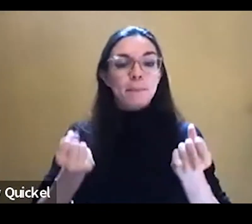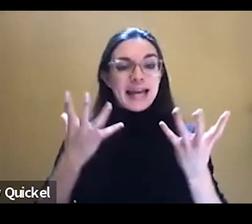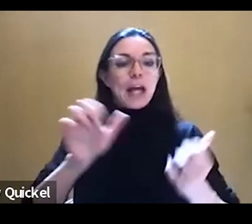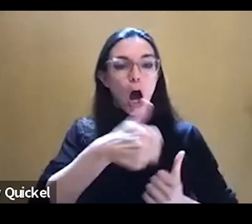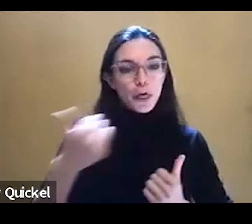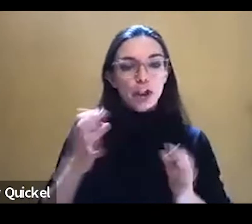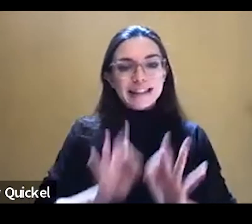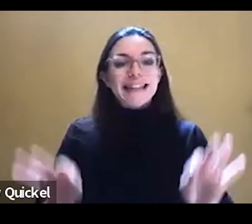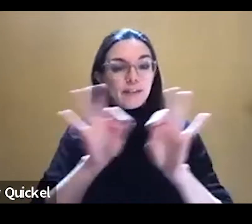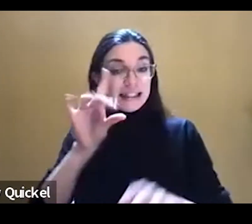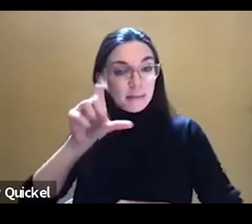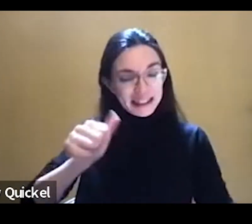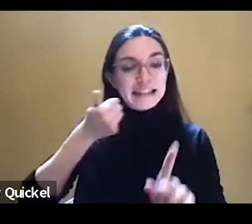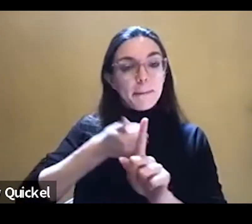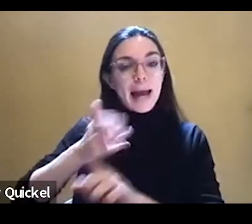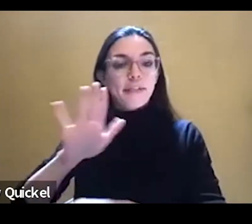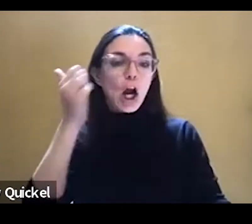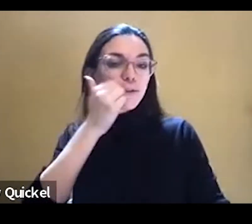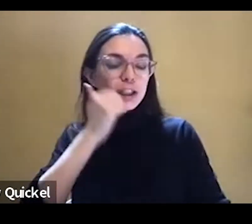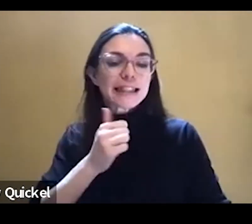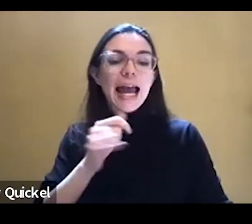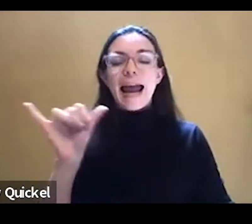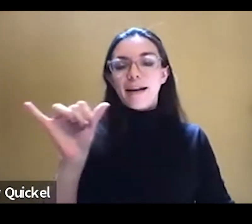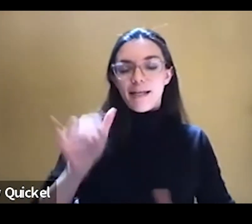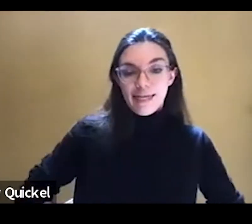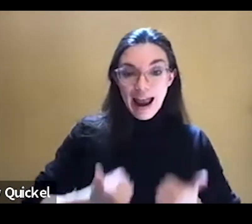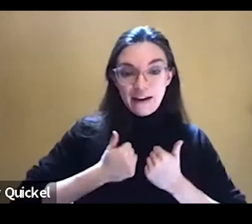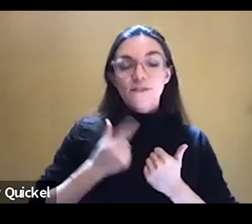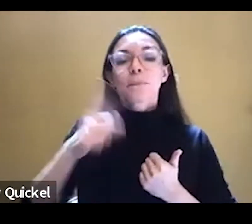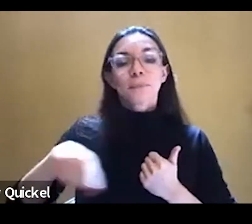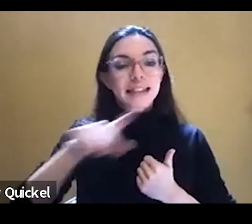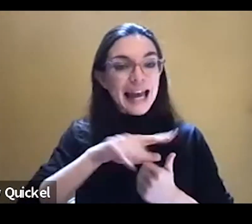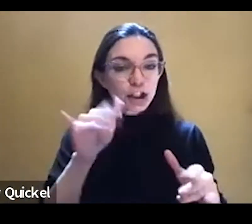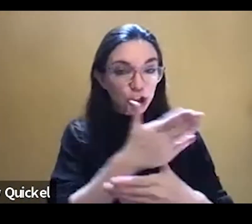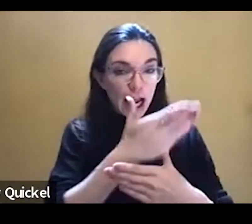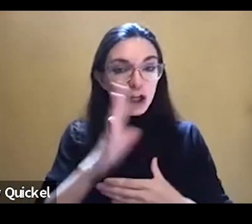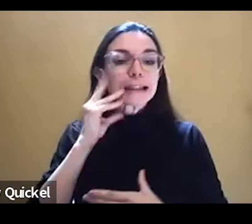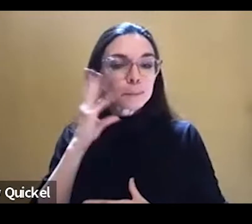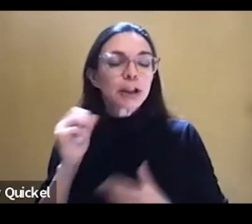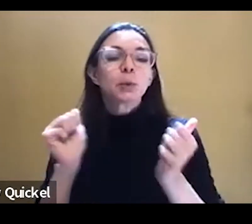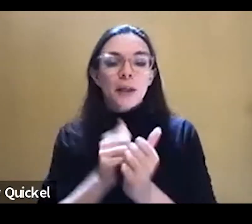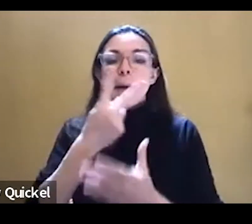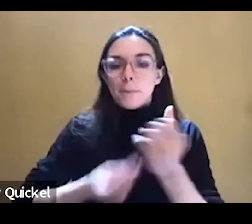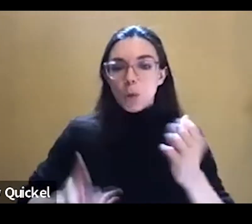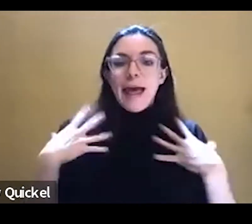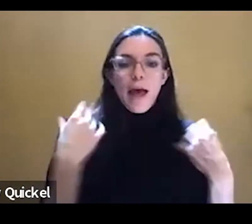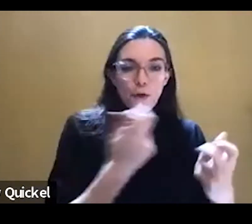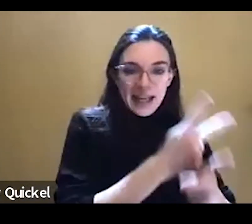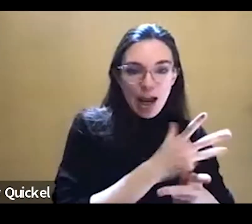identifies as a trans Muslim who is deaf and they share their experience with communication barriers in the court and health care